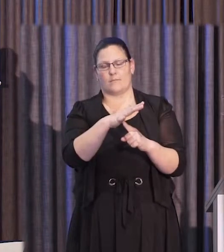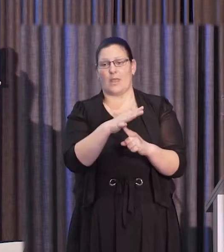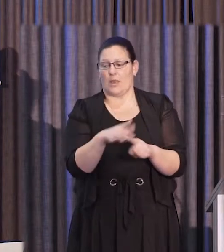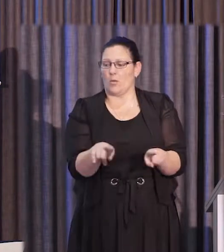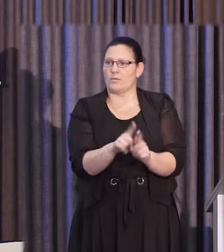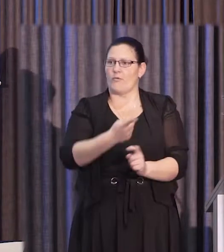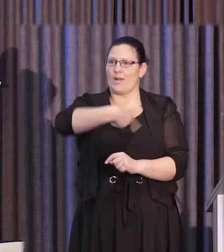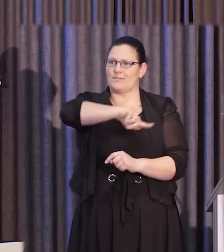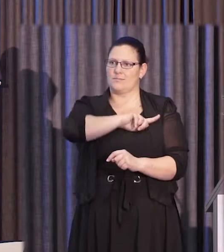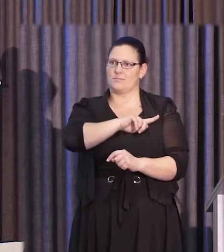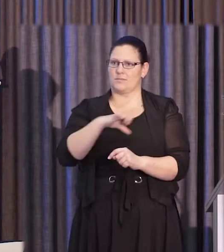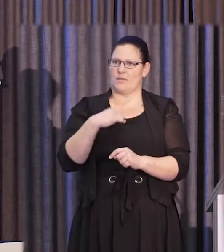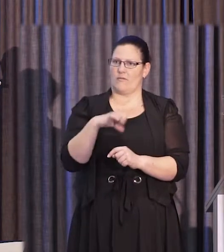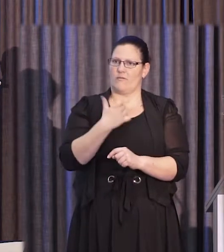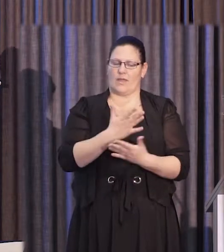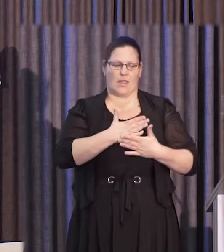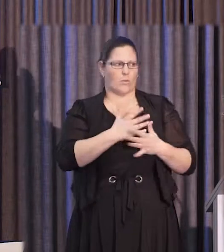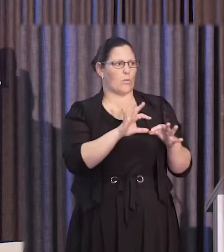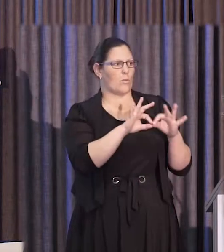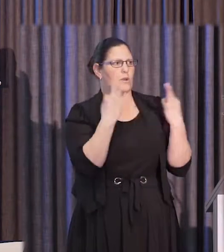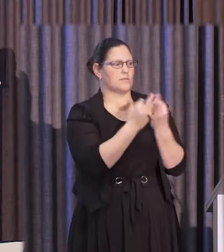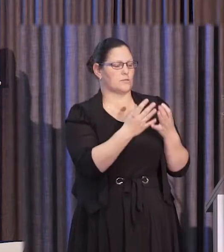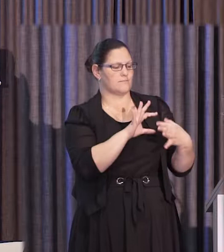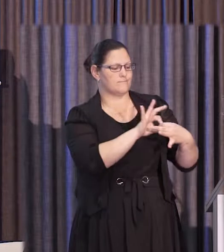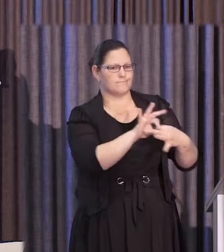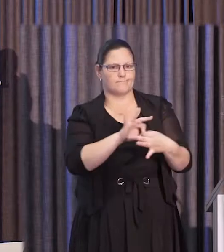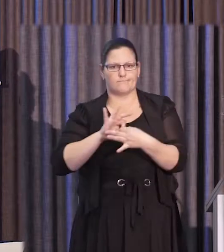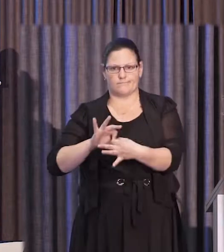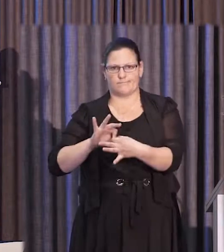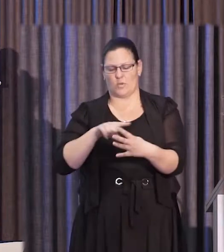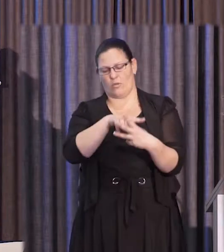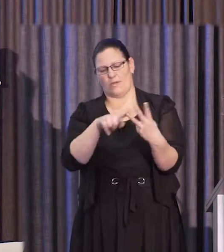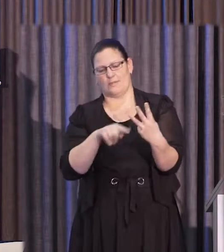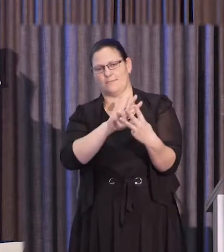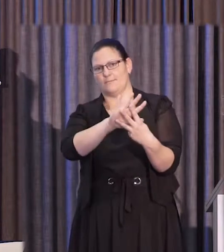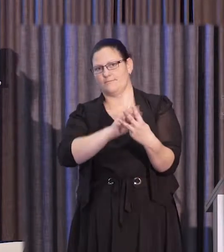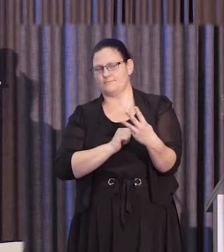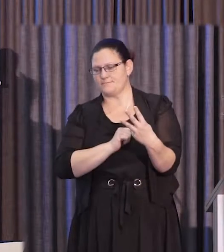and to the organizations that we connect with. So, that's, I guess, our outer image.